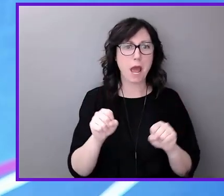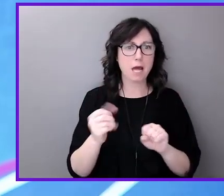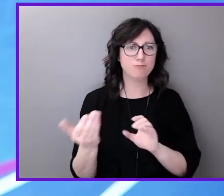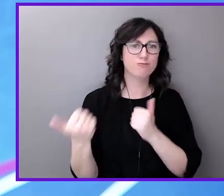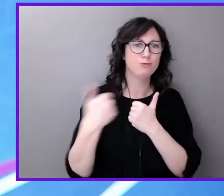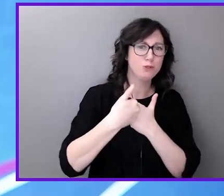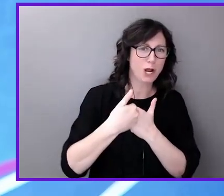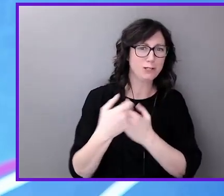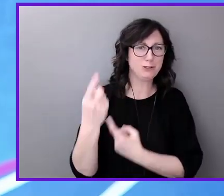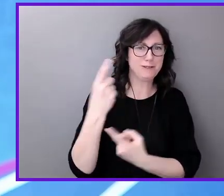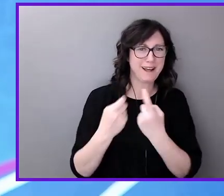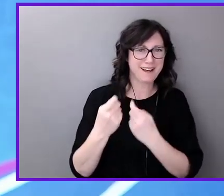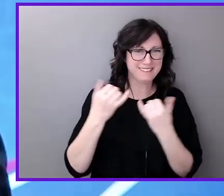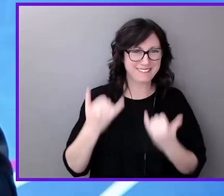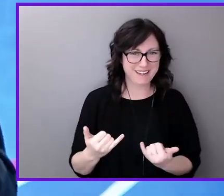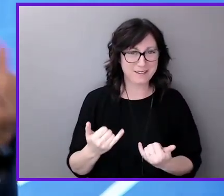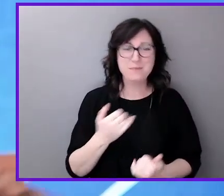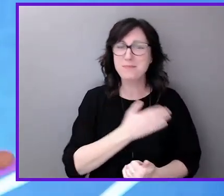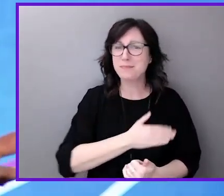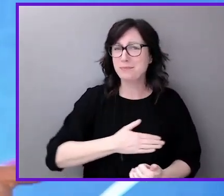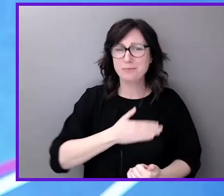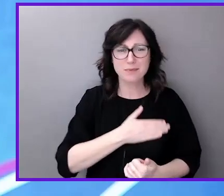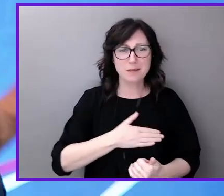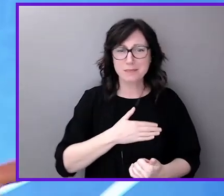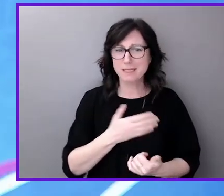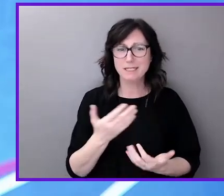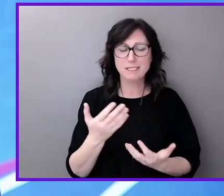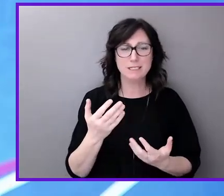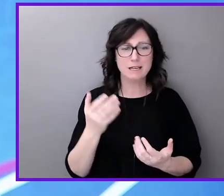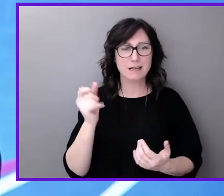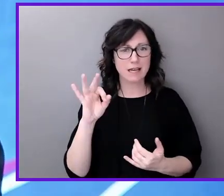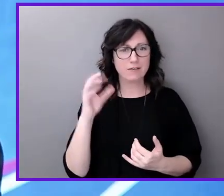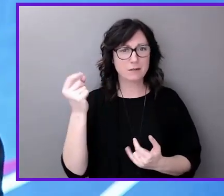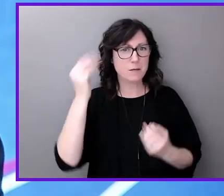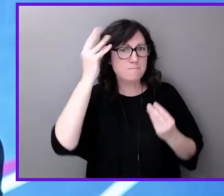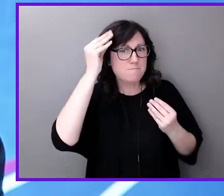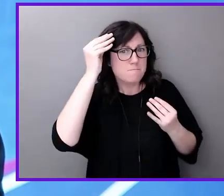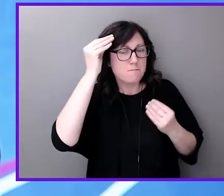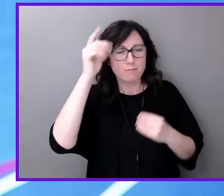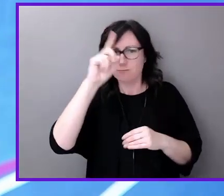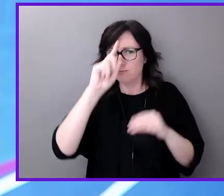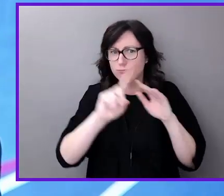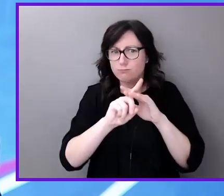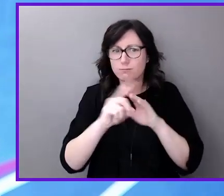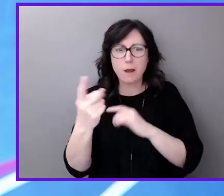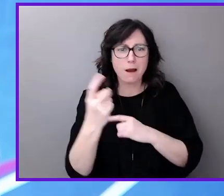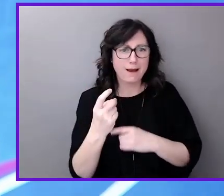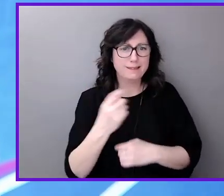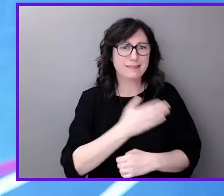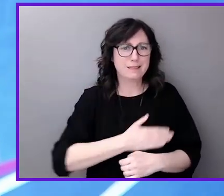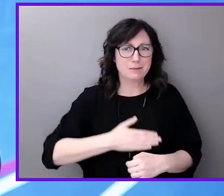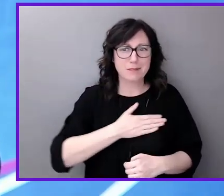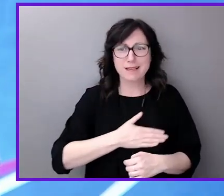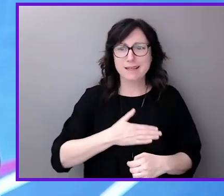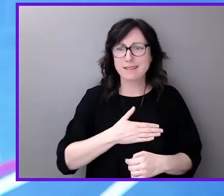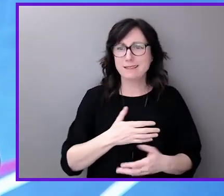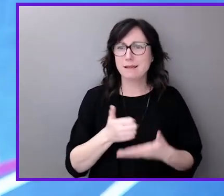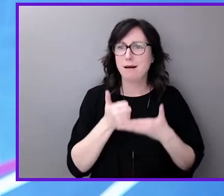I invite you to ask us the questions that are on your mind, And help us to keep transforming.